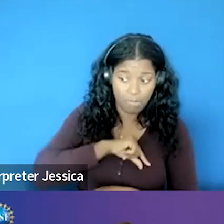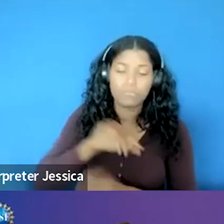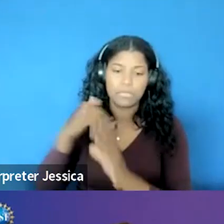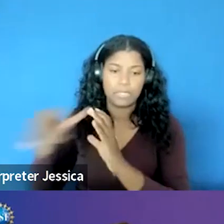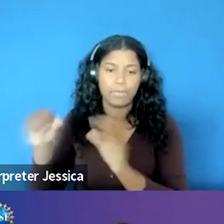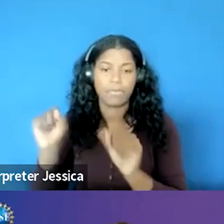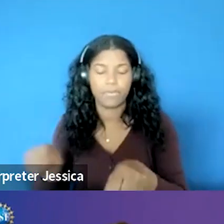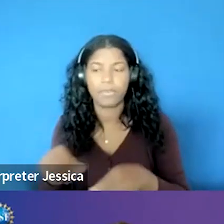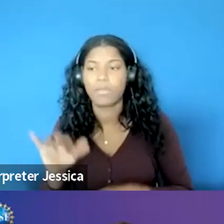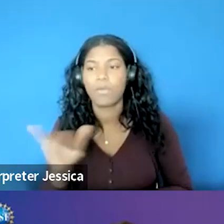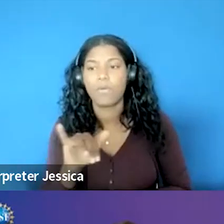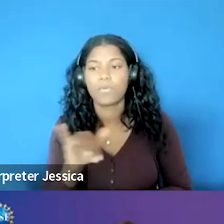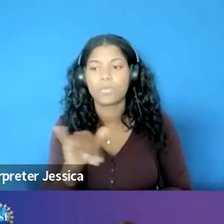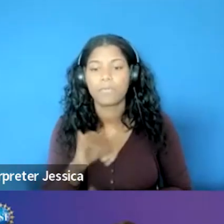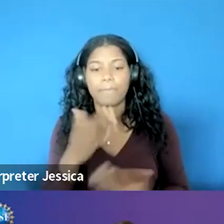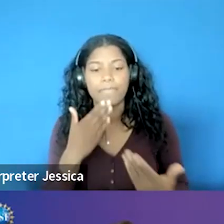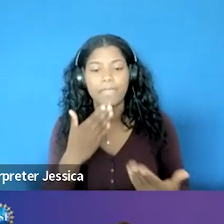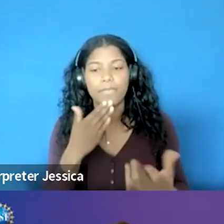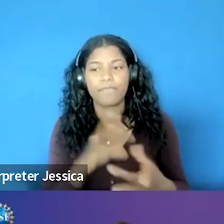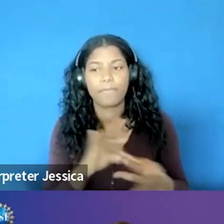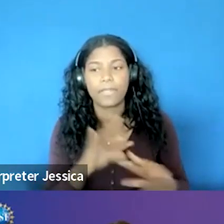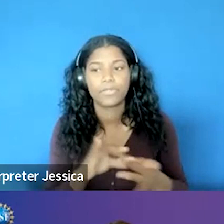Manju Hingorani: I also and so thanks for mentioning BIO LEAPS.